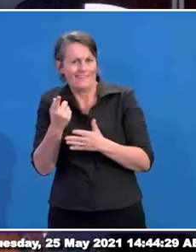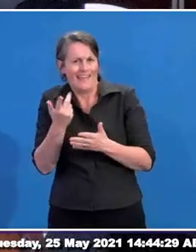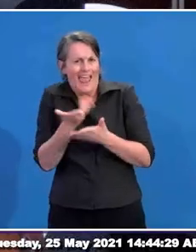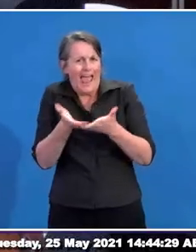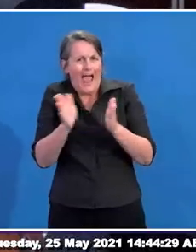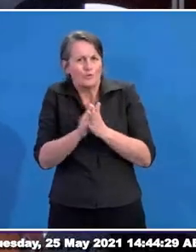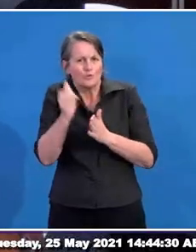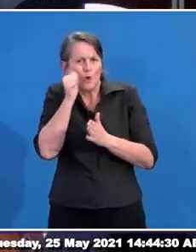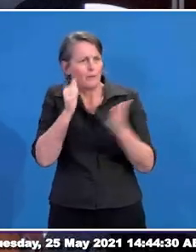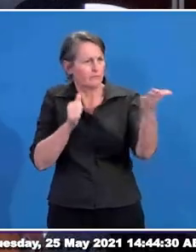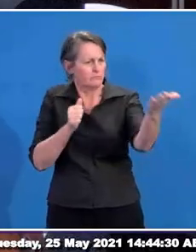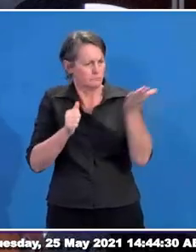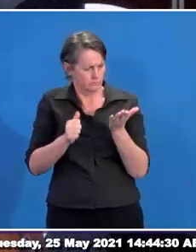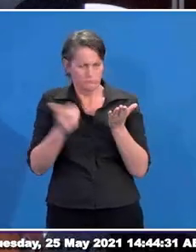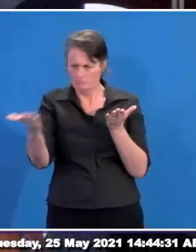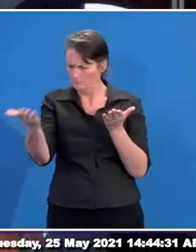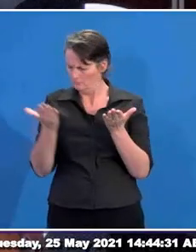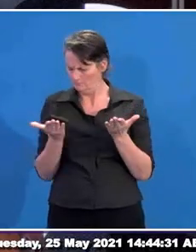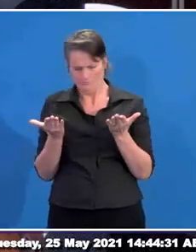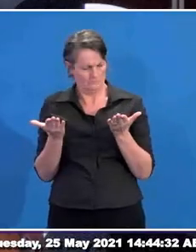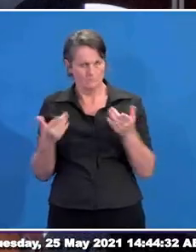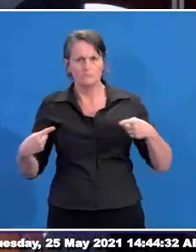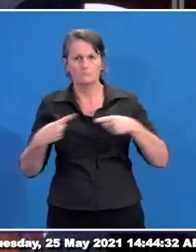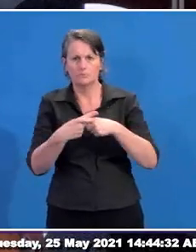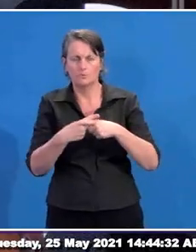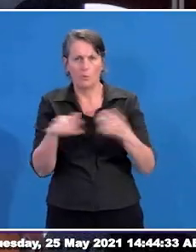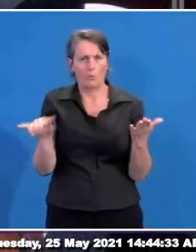whose version are you going to believe or not, or how do you approach that?